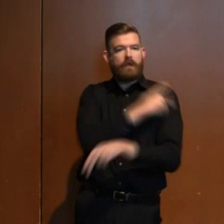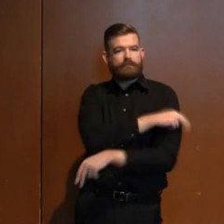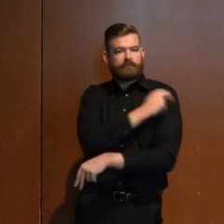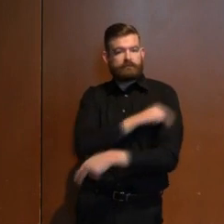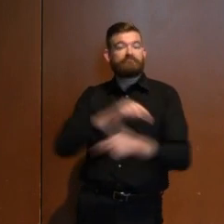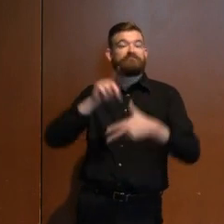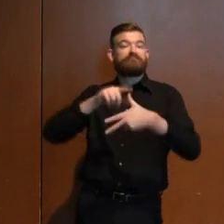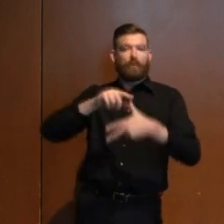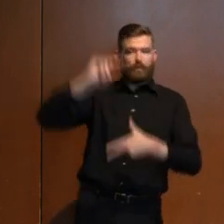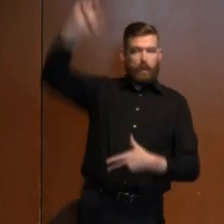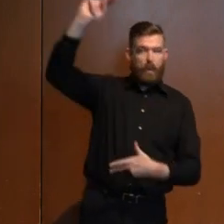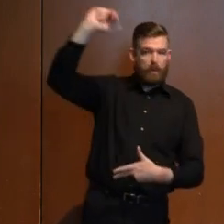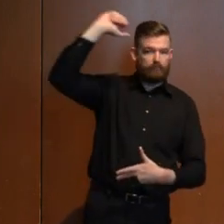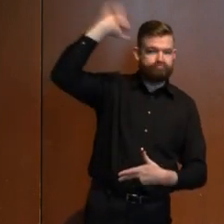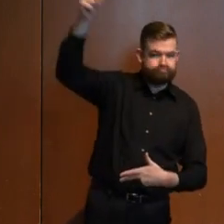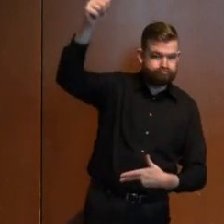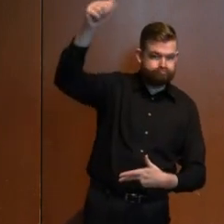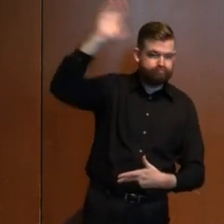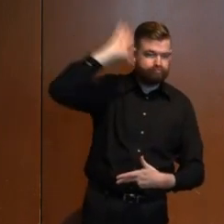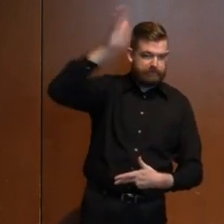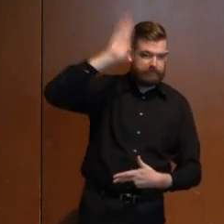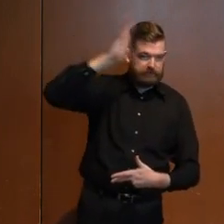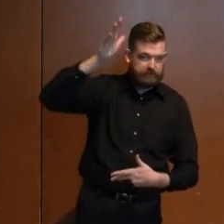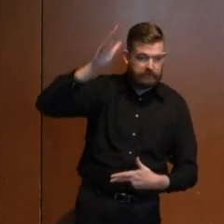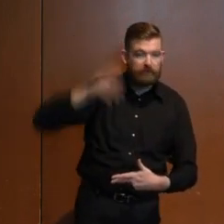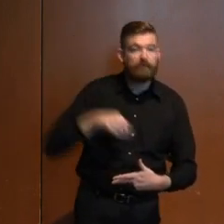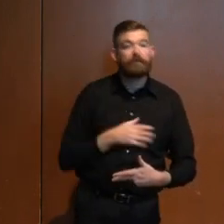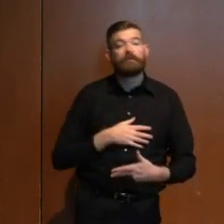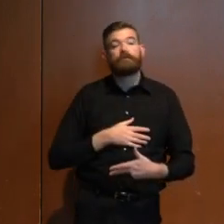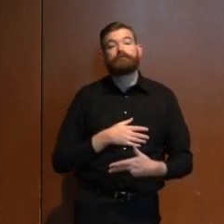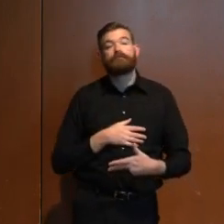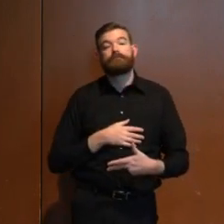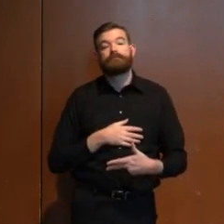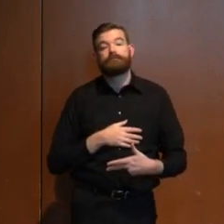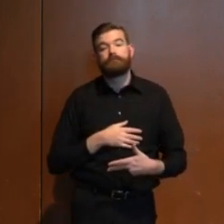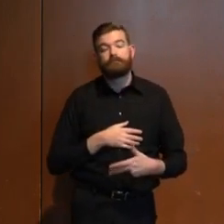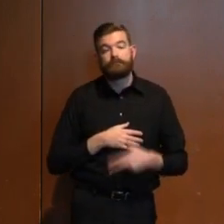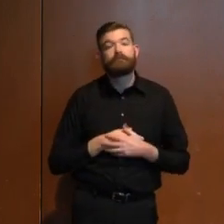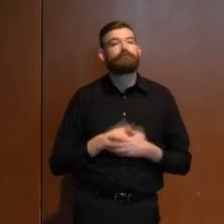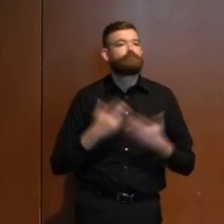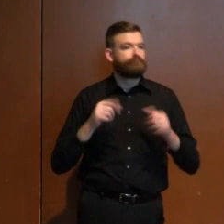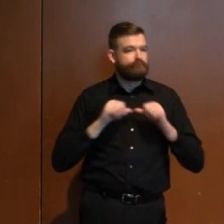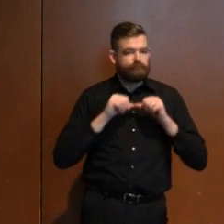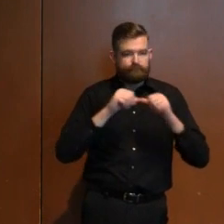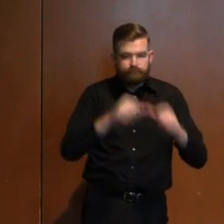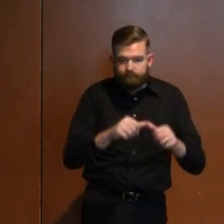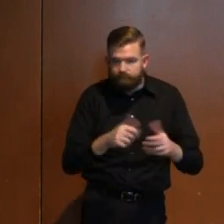HOSPITALS IN THE STATE. THE FIRST ONE WILL GO OBVIOUSLY IN THE NORTHERN PART OF THE STATE.